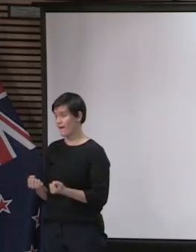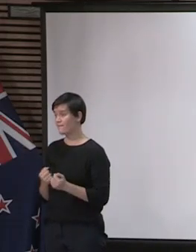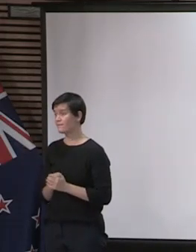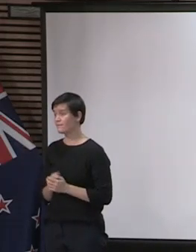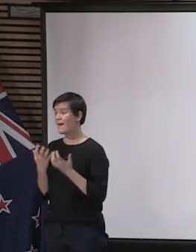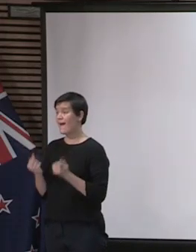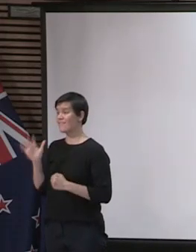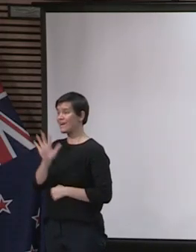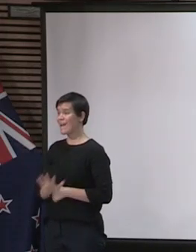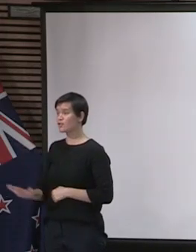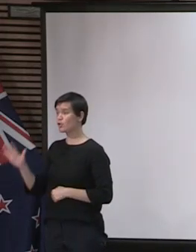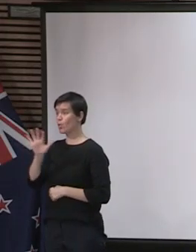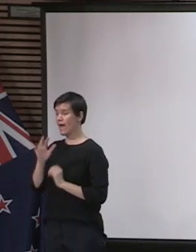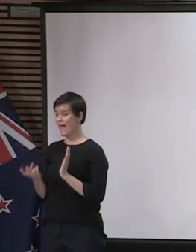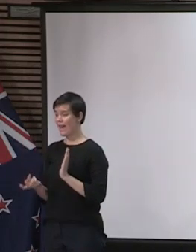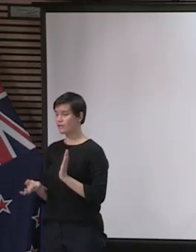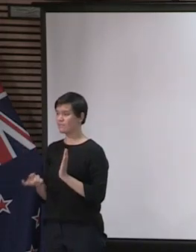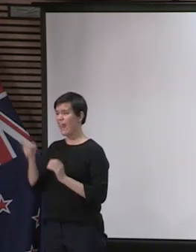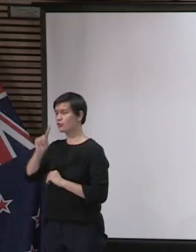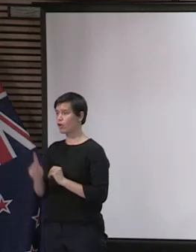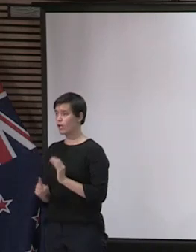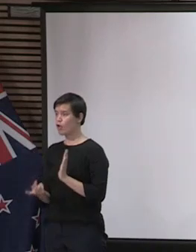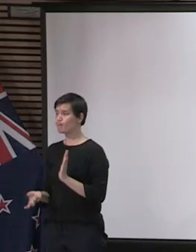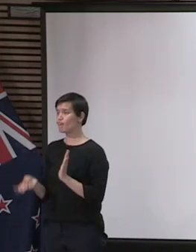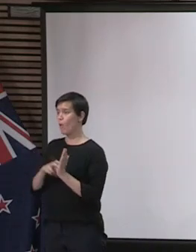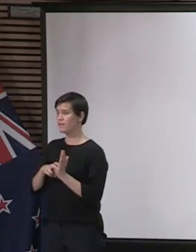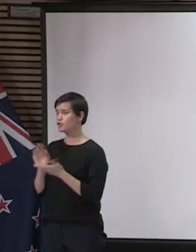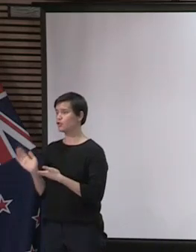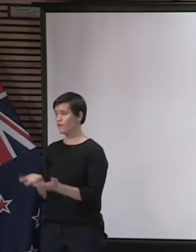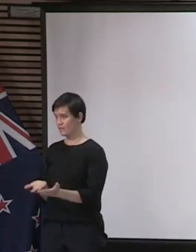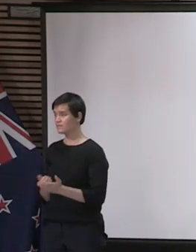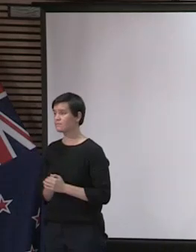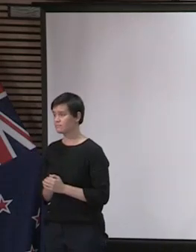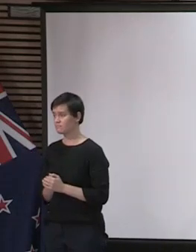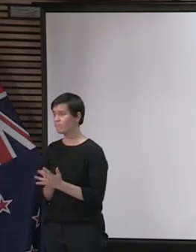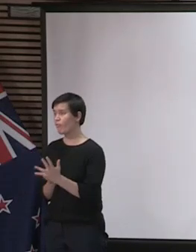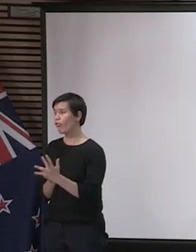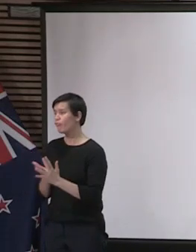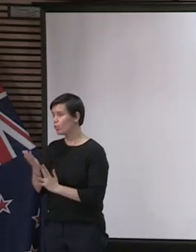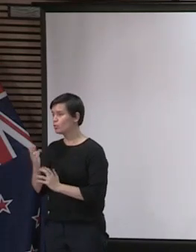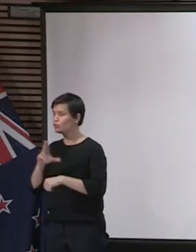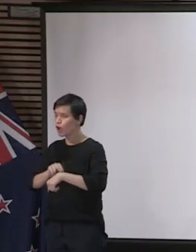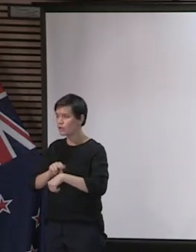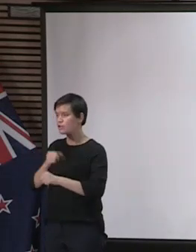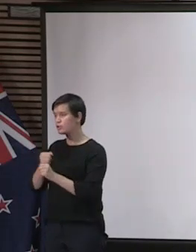the reason for that is we now have a national elect electronic enrolment service